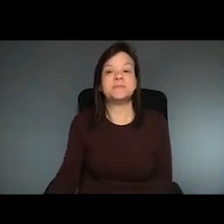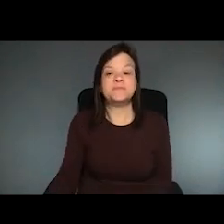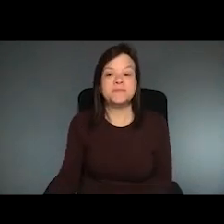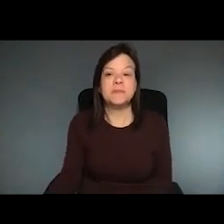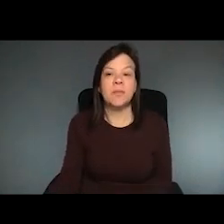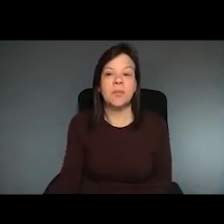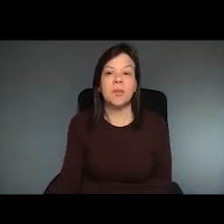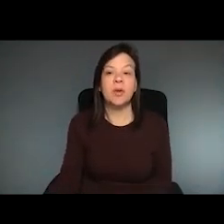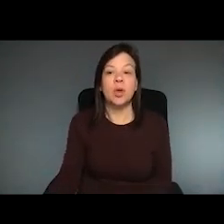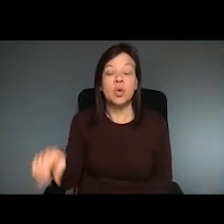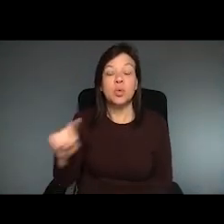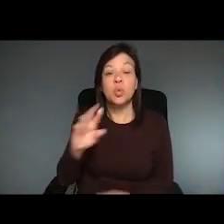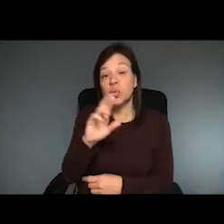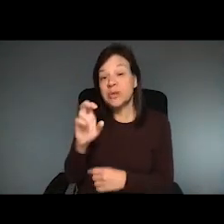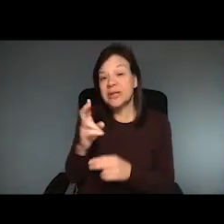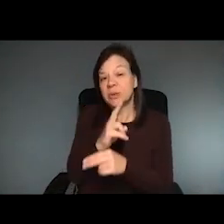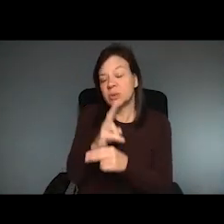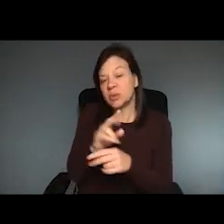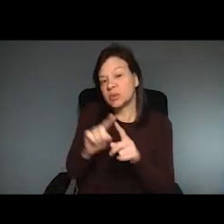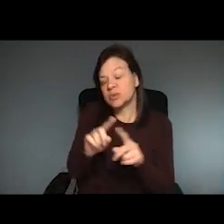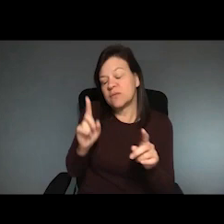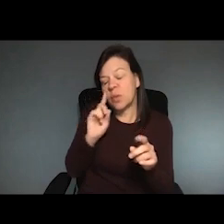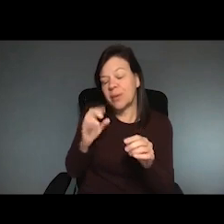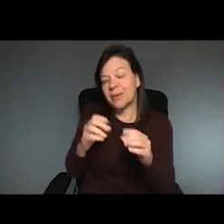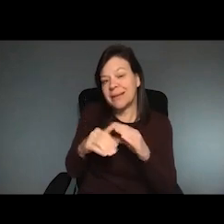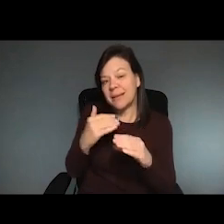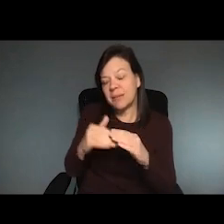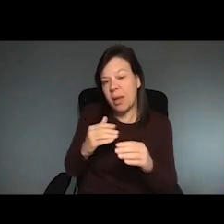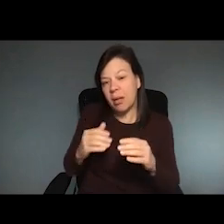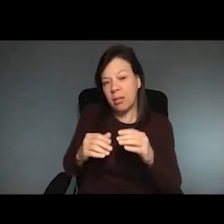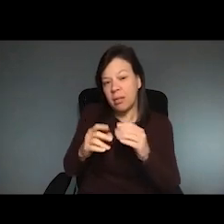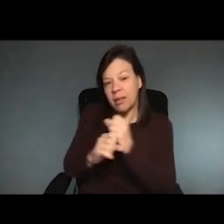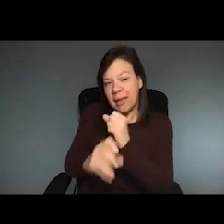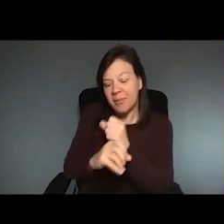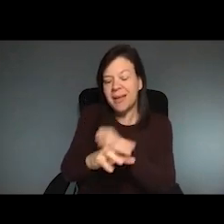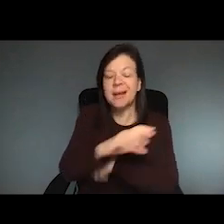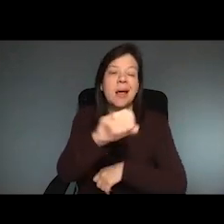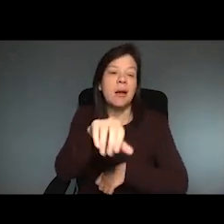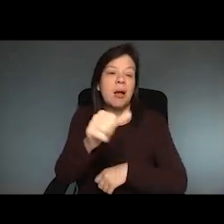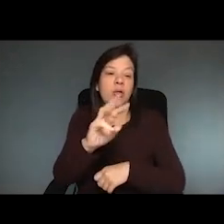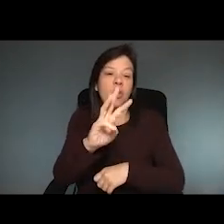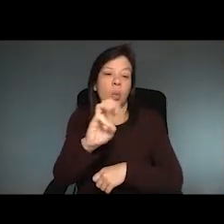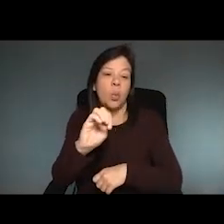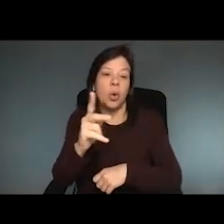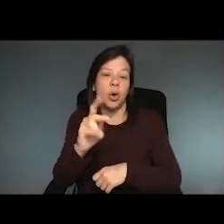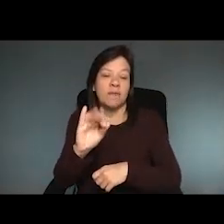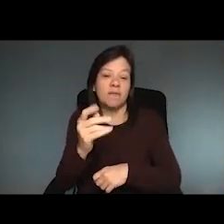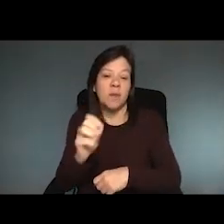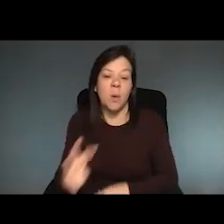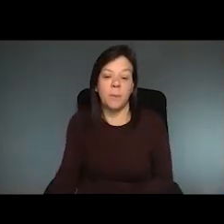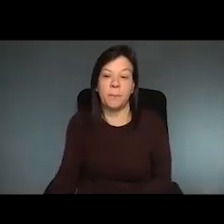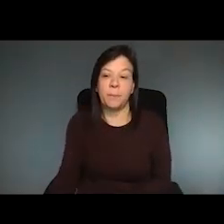ACCESS IS YOU CAN REUSE SAME LIST FOR eMAIL CAMPAIGNS AND WITHIN OUR WORKFLOW TOOLING.